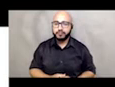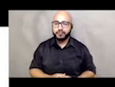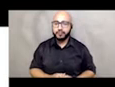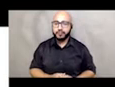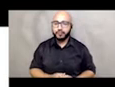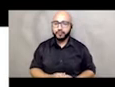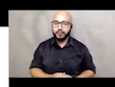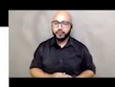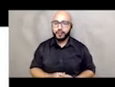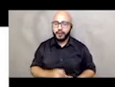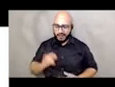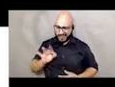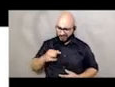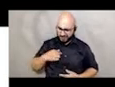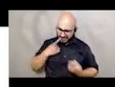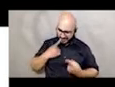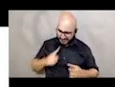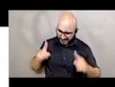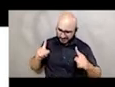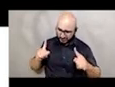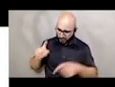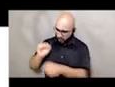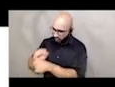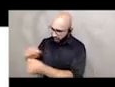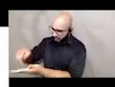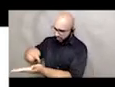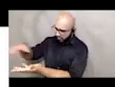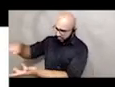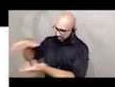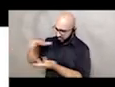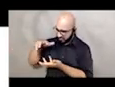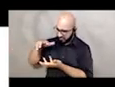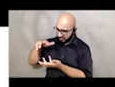If I am so successful. Why do I feel so miserable?